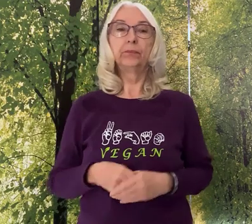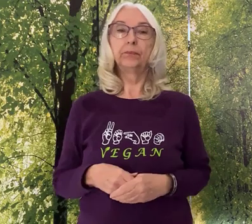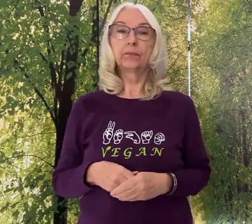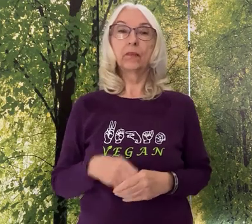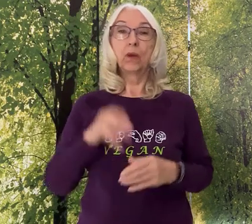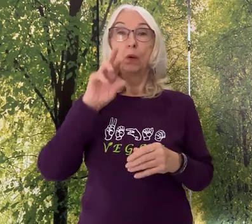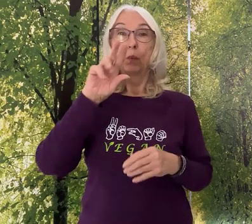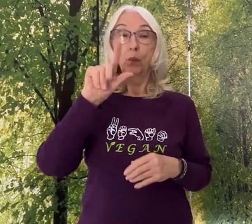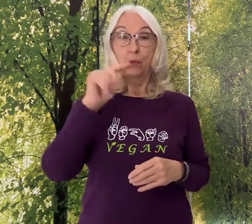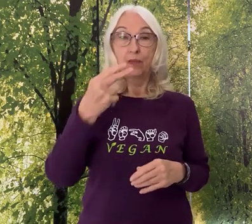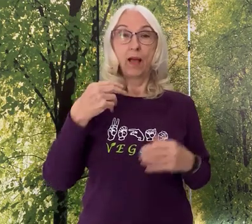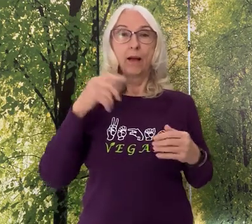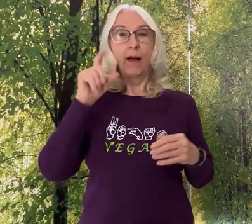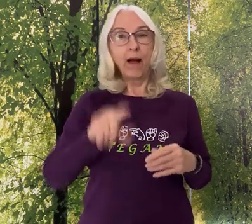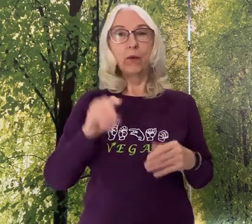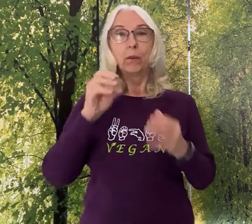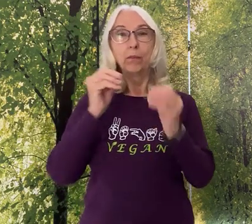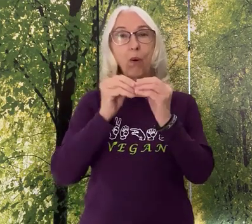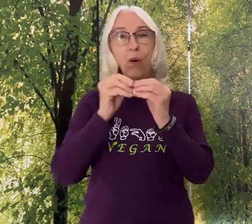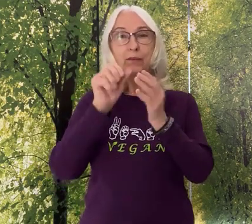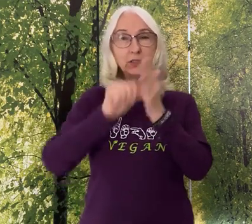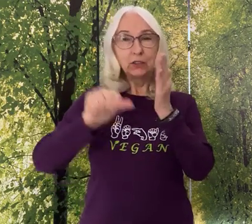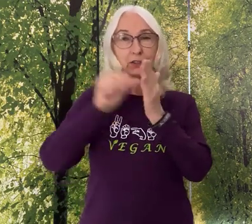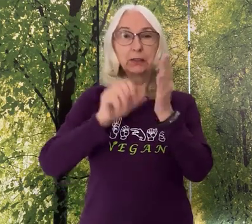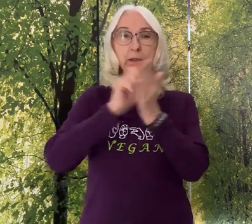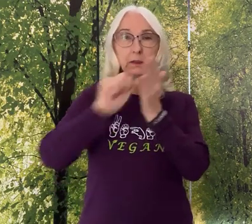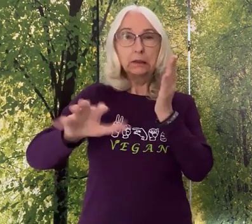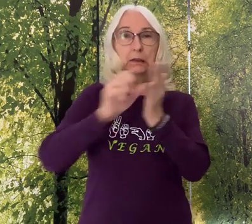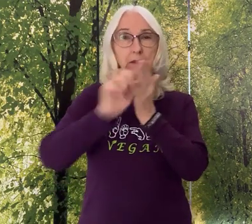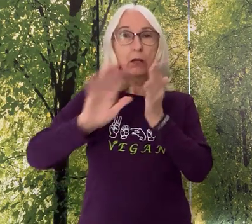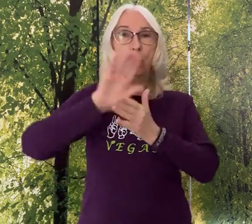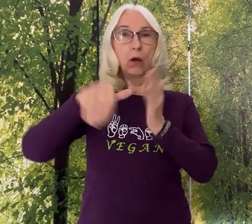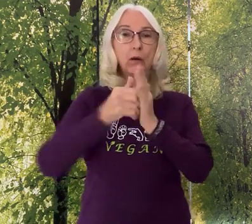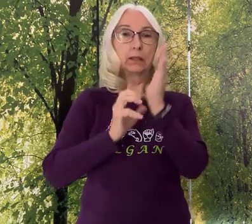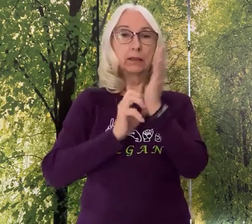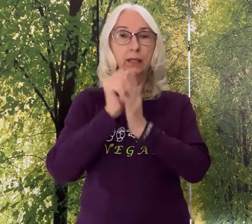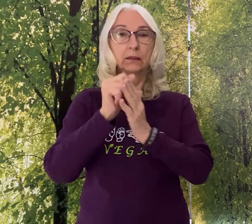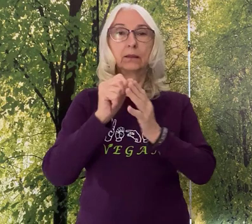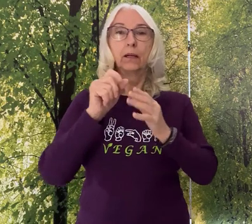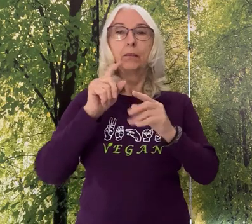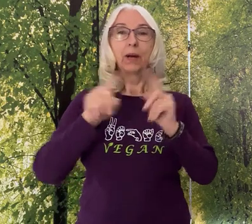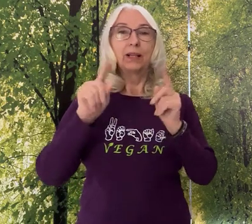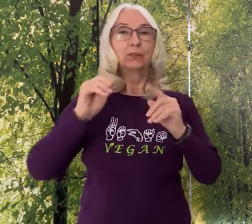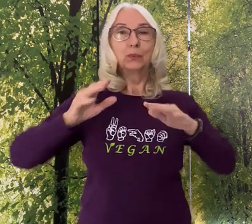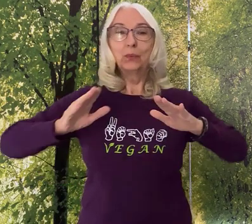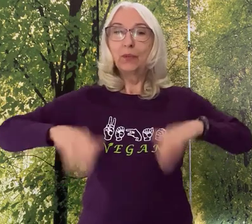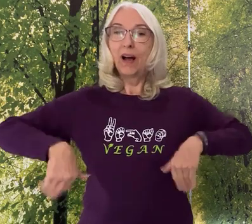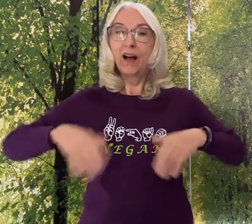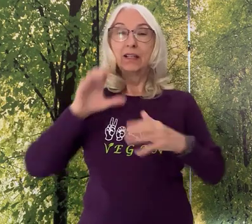Ruth had to have more surgery to get all cancer out. But it was too late.